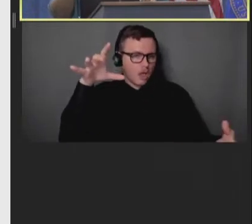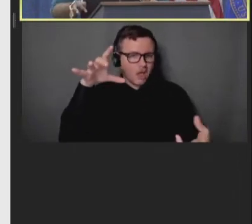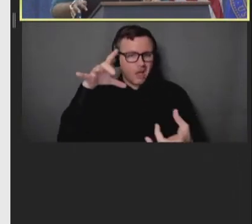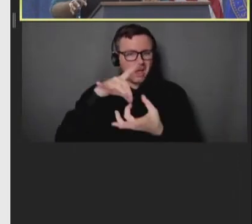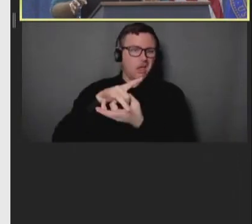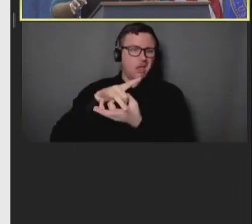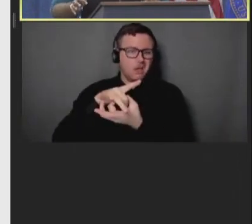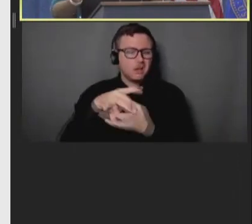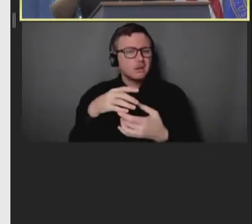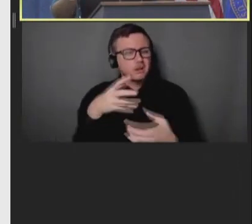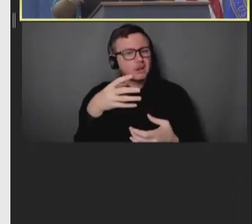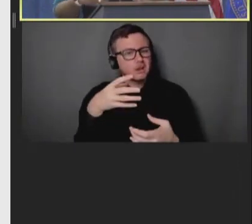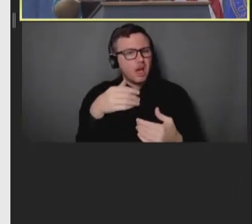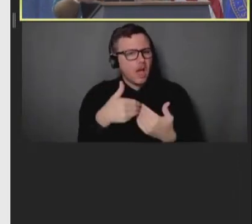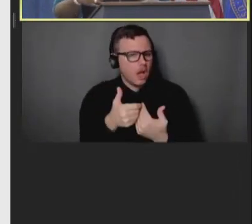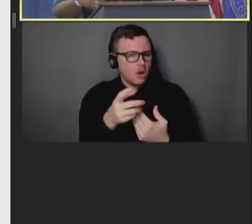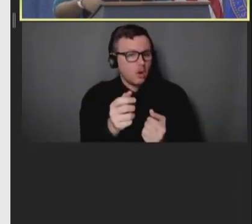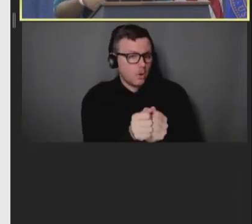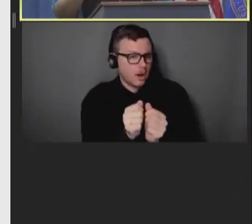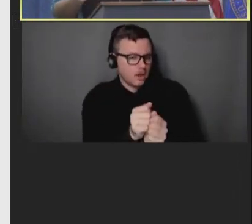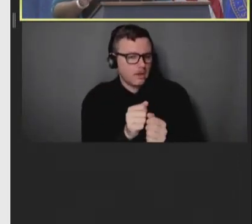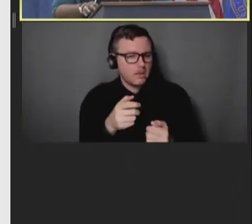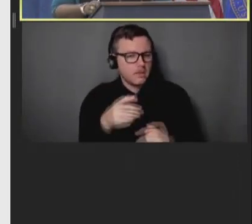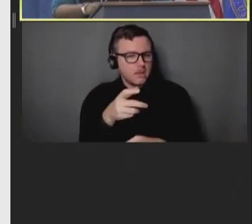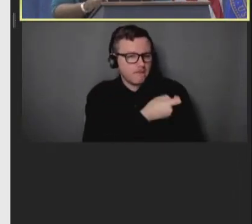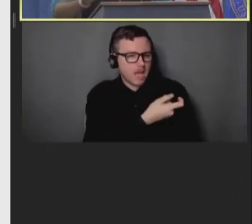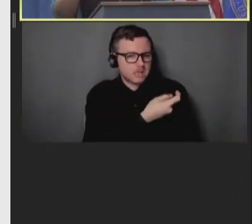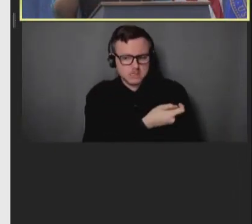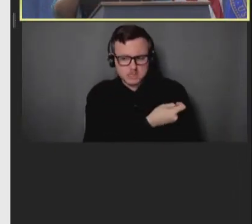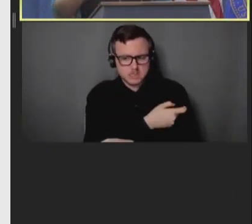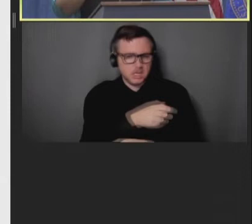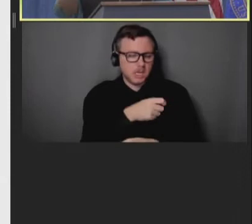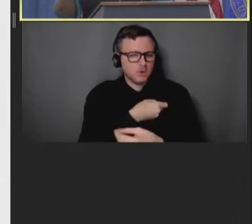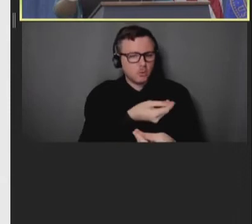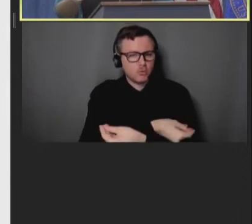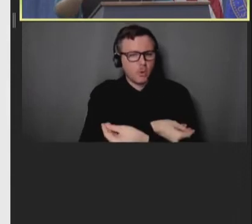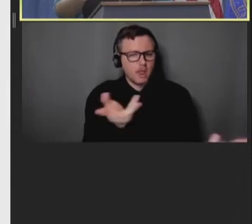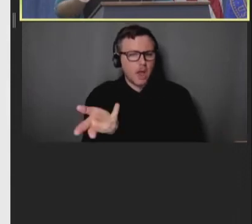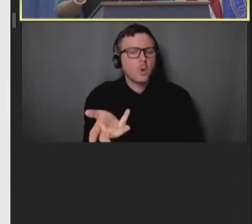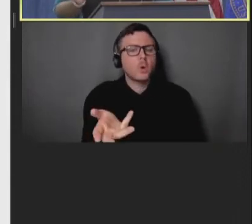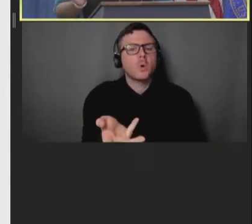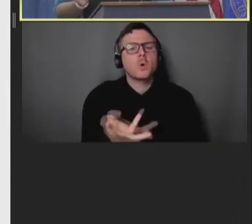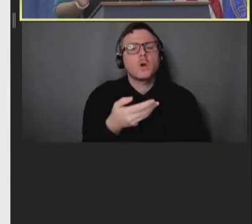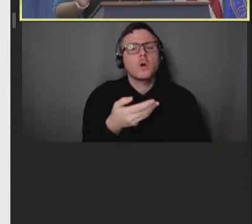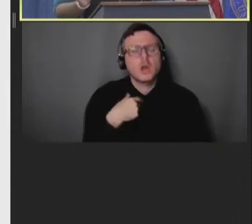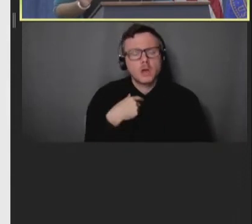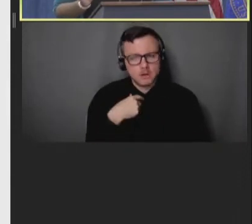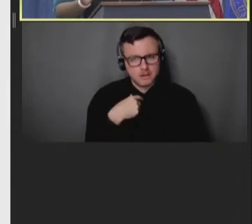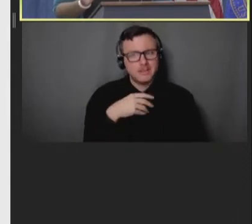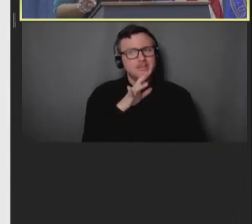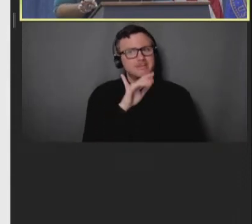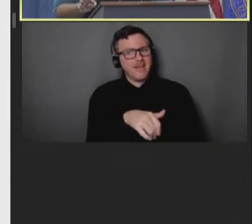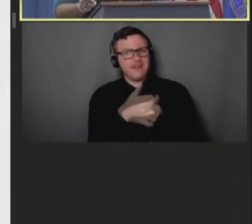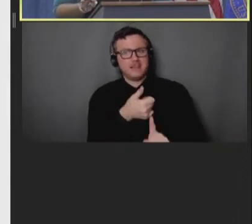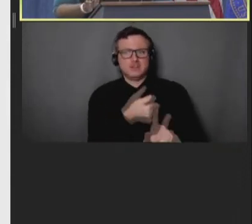health departments with vaccination rollout, et cetera, presented its own challenges.